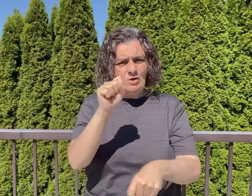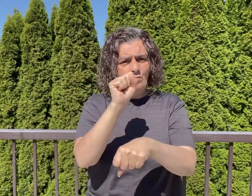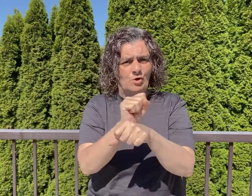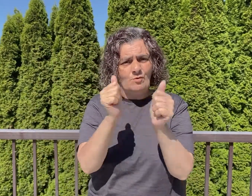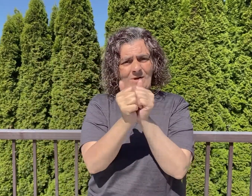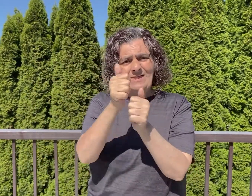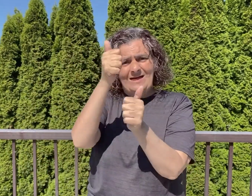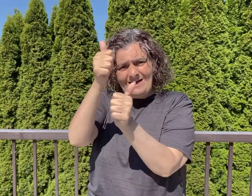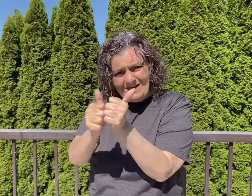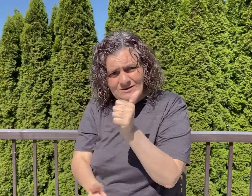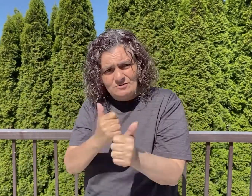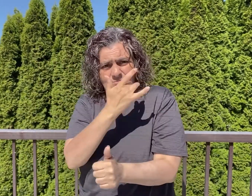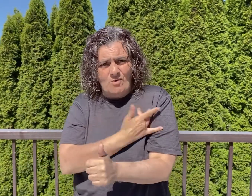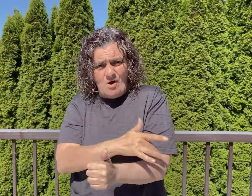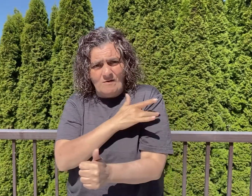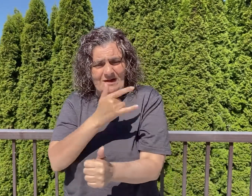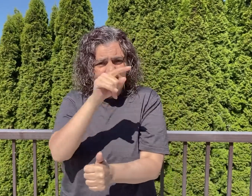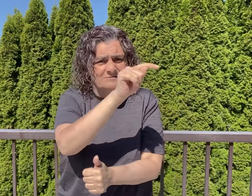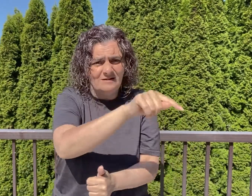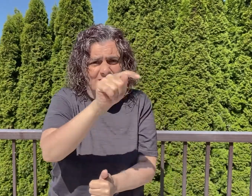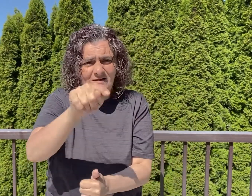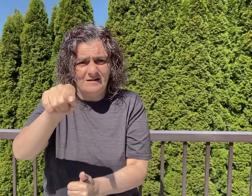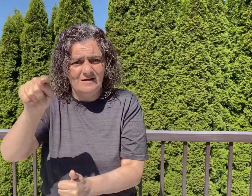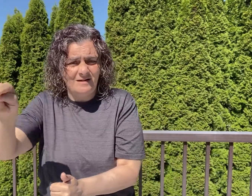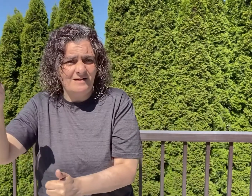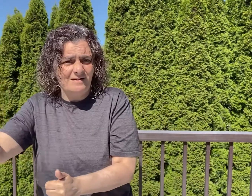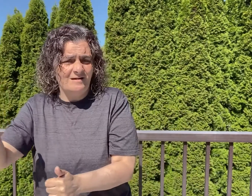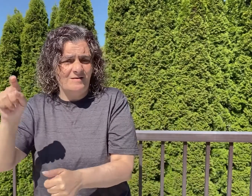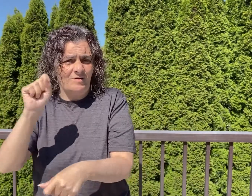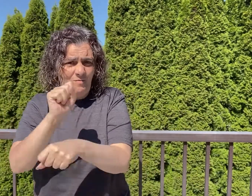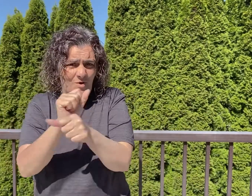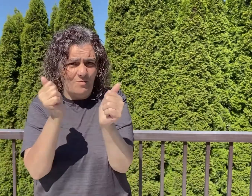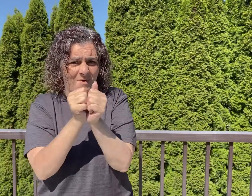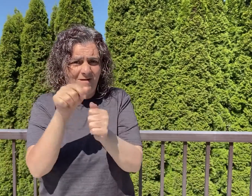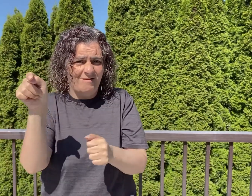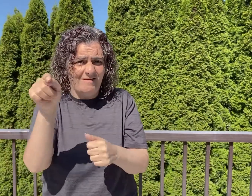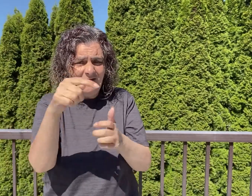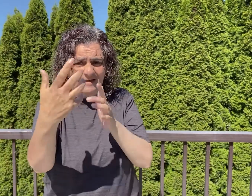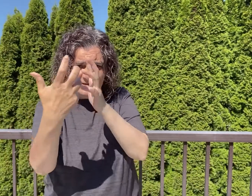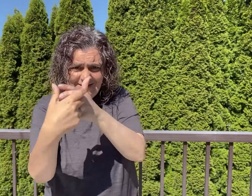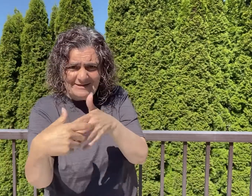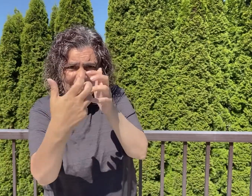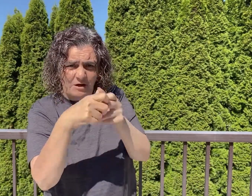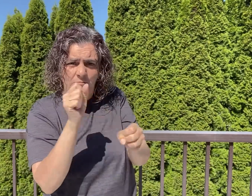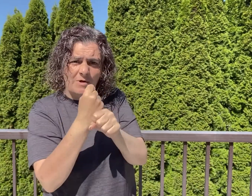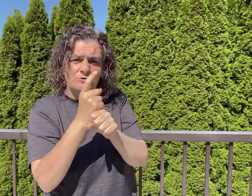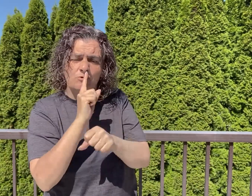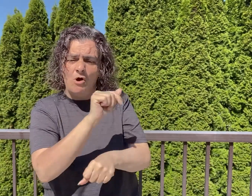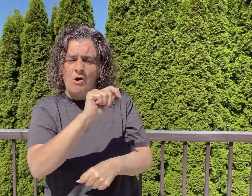to work with each province to make sure